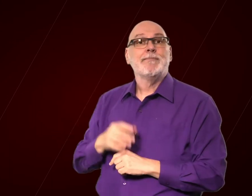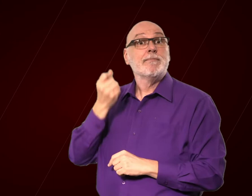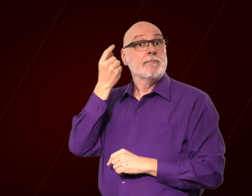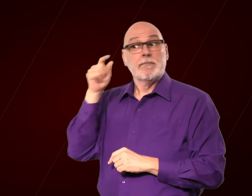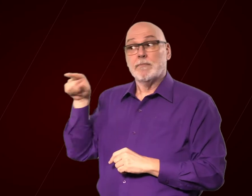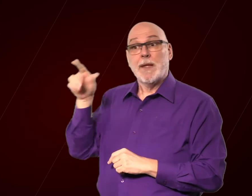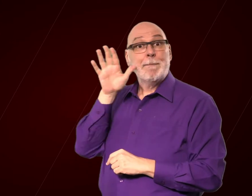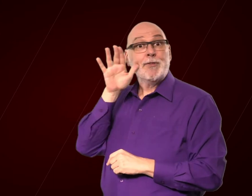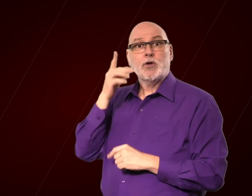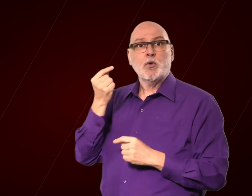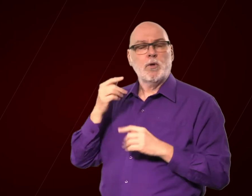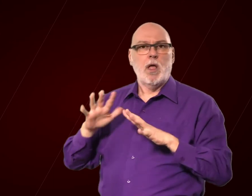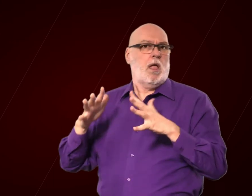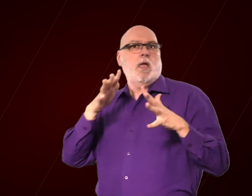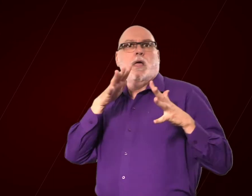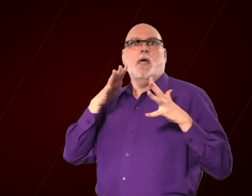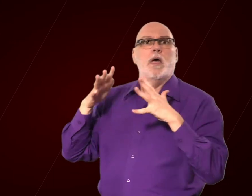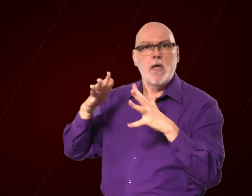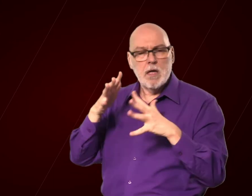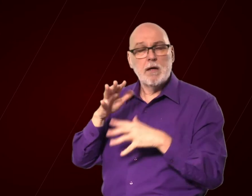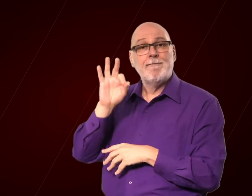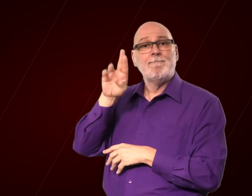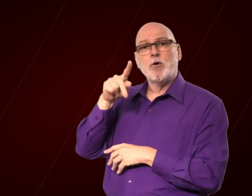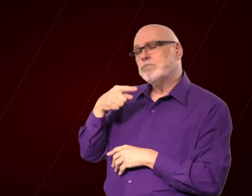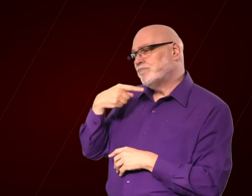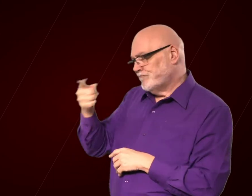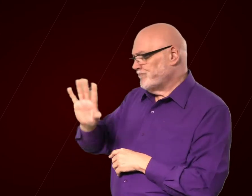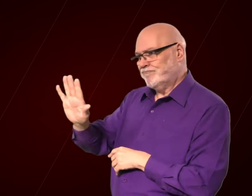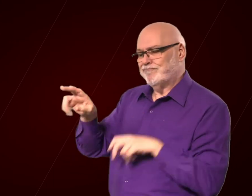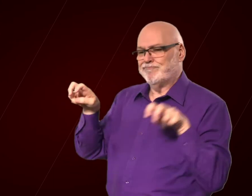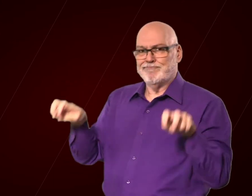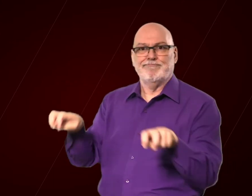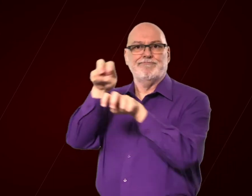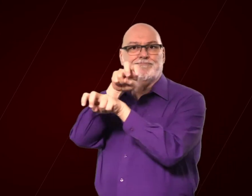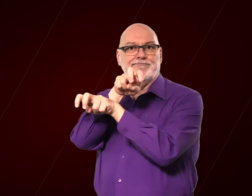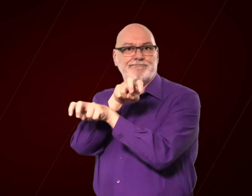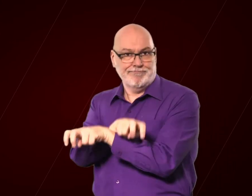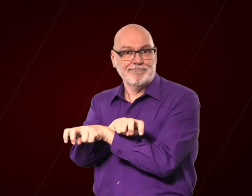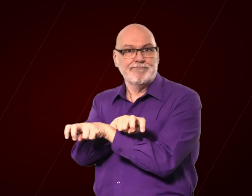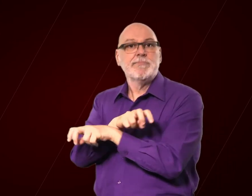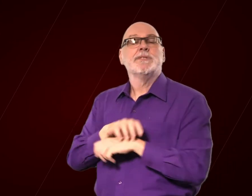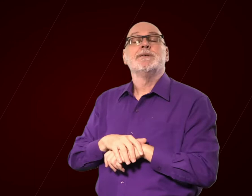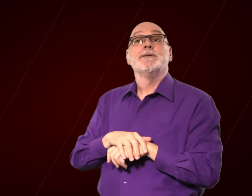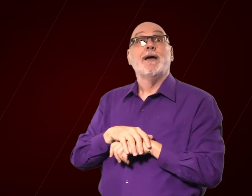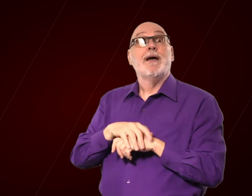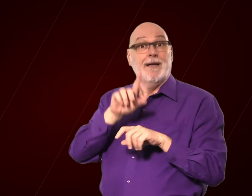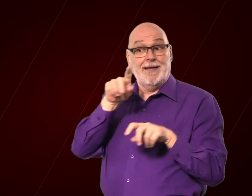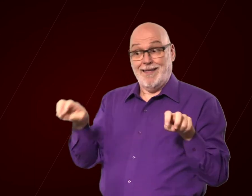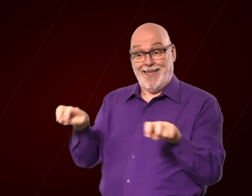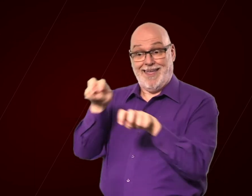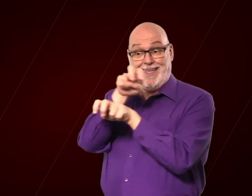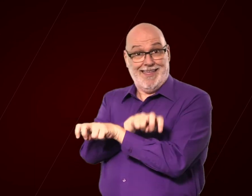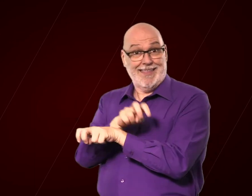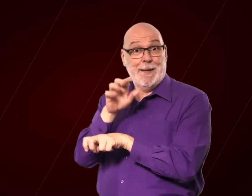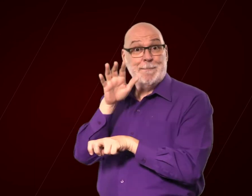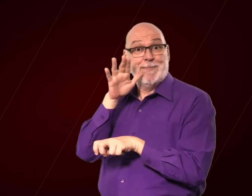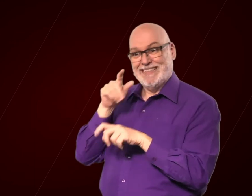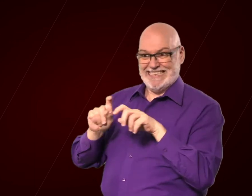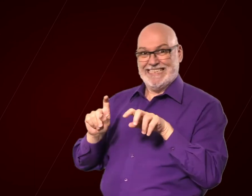She became agitated, so Frank told her to switch seats with him and she grabbed the opportunity